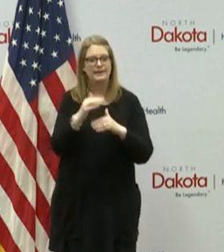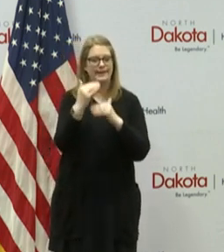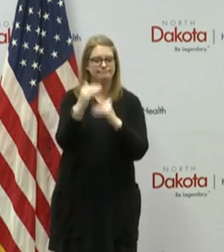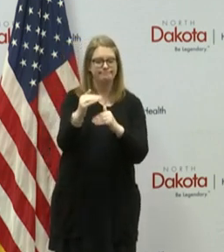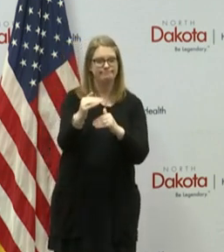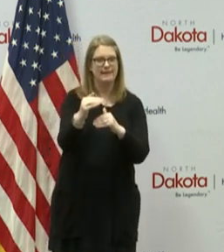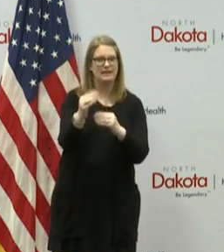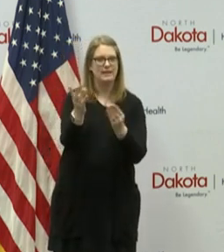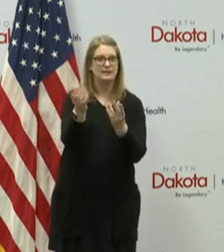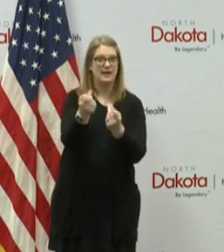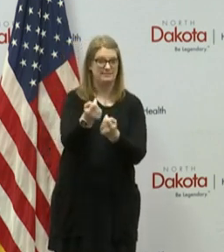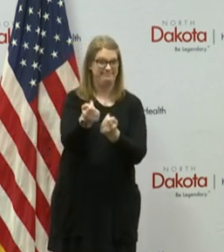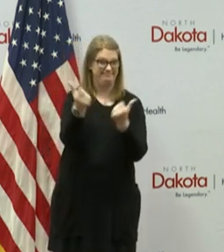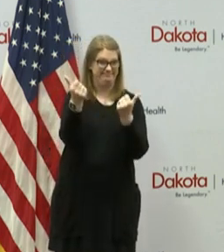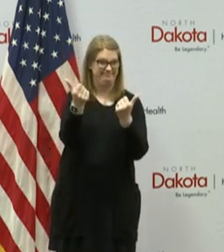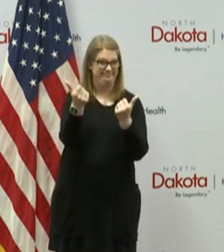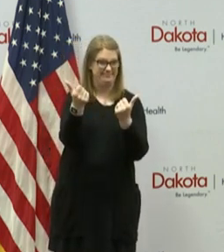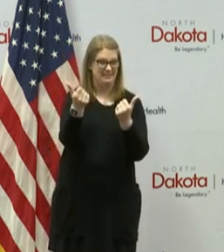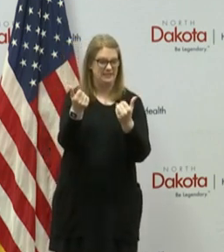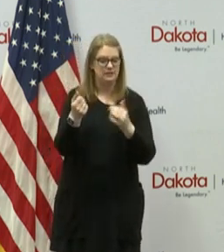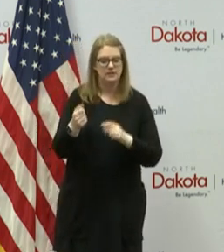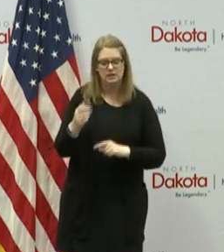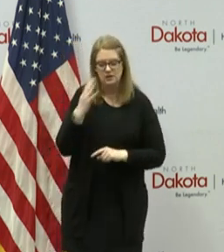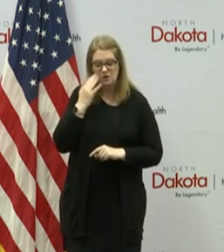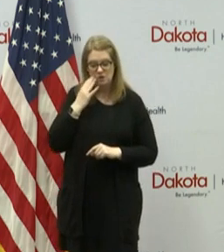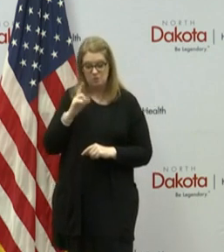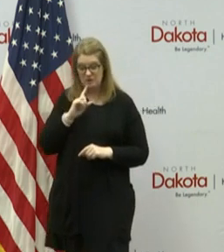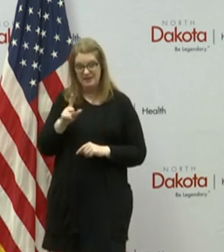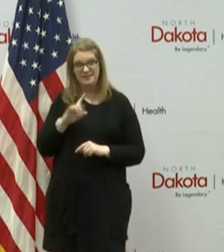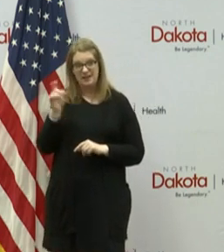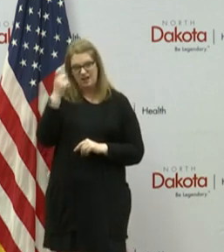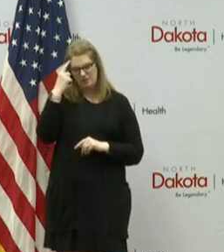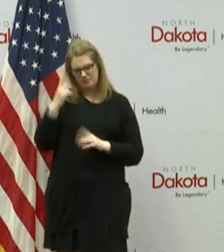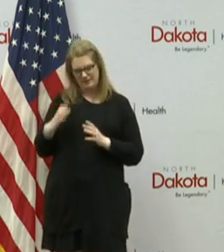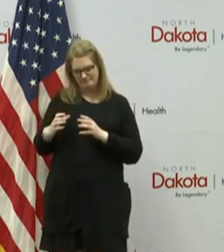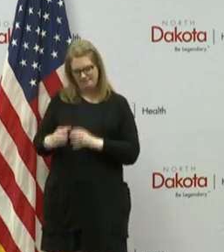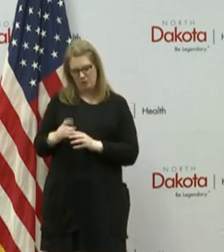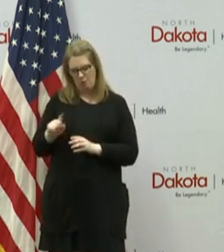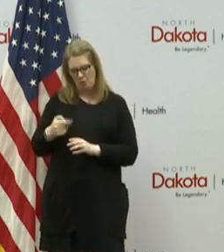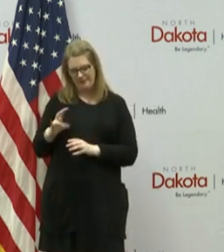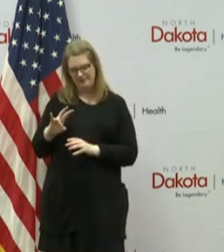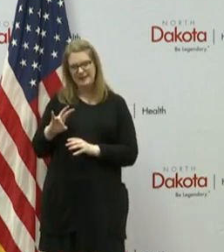IT REPRESENTS A THREAT THAT WAY AND AS WE MOVE TOWARDS RELEASING RESTRICTIONS, THE